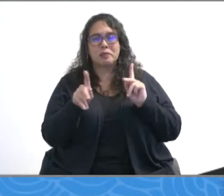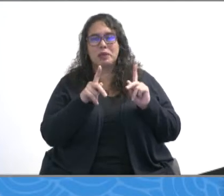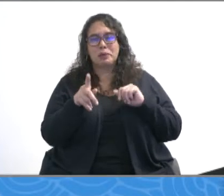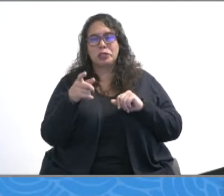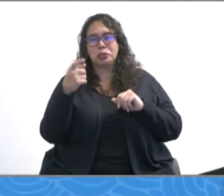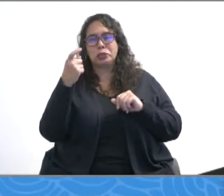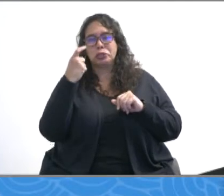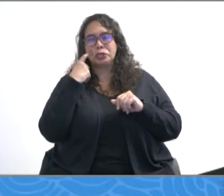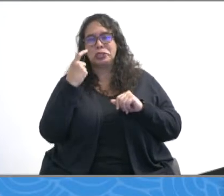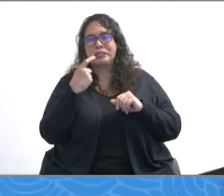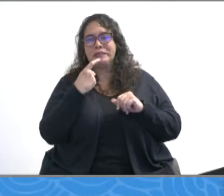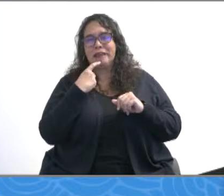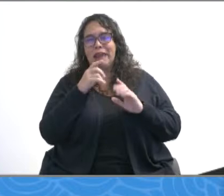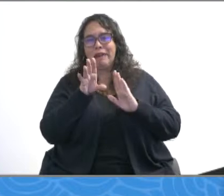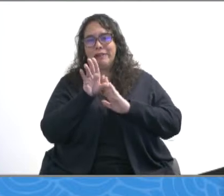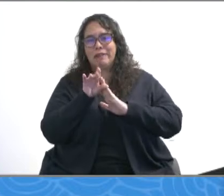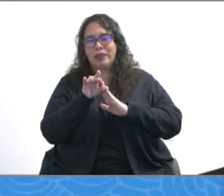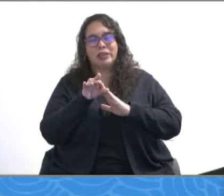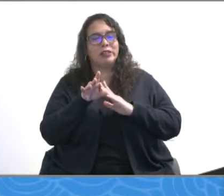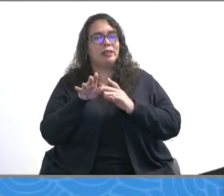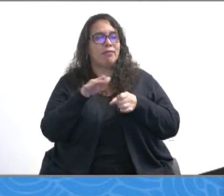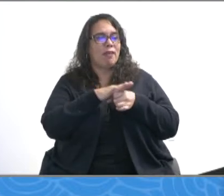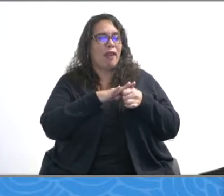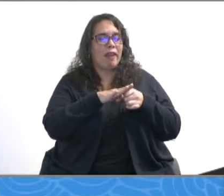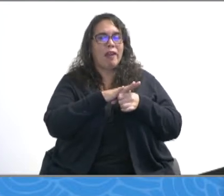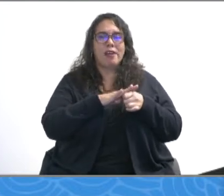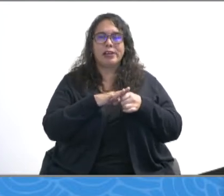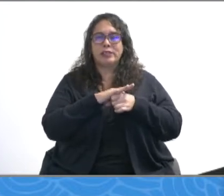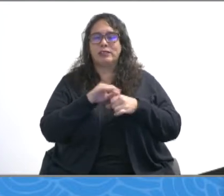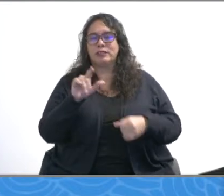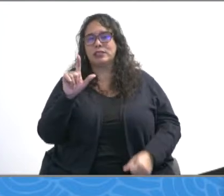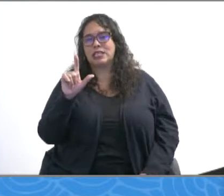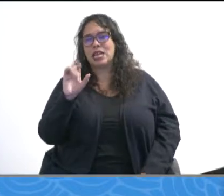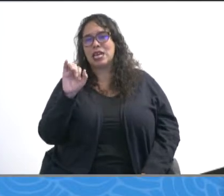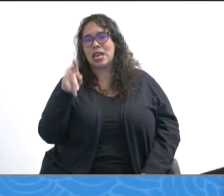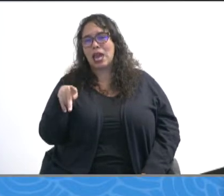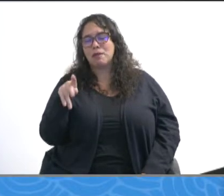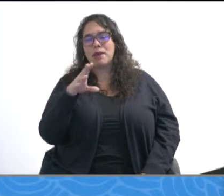The areas outlined the LCAP and ESSER III and LASP funds